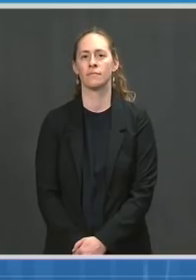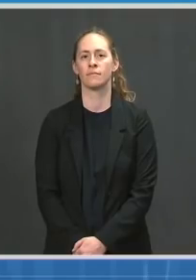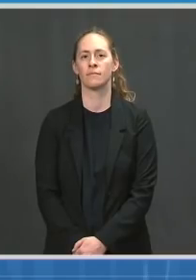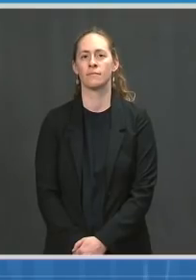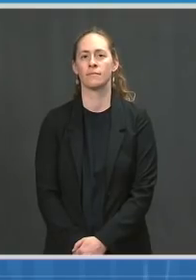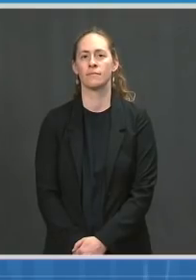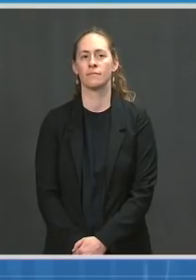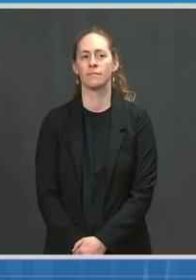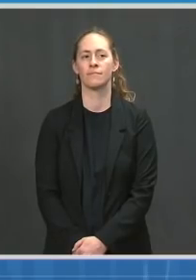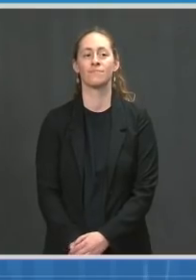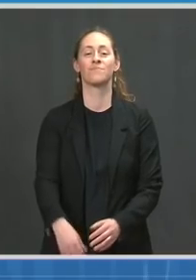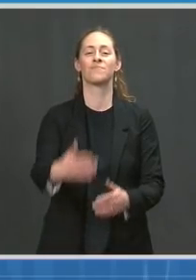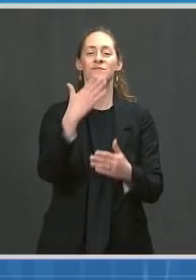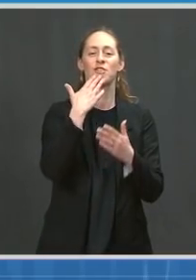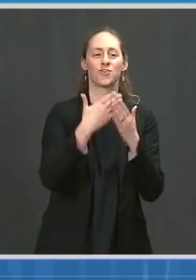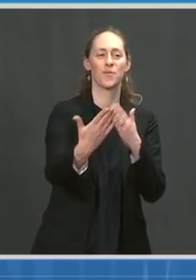Mr. Zients: Good morning. Thank you for joining us.